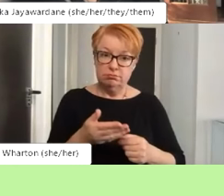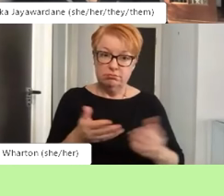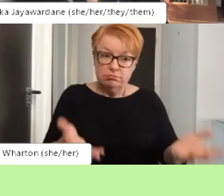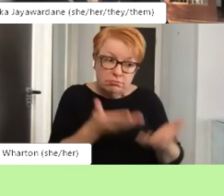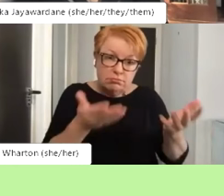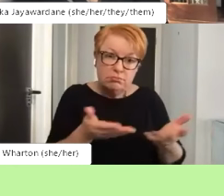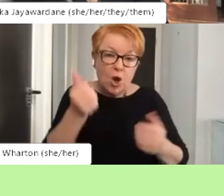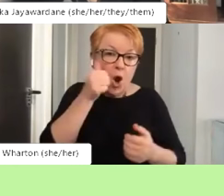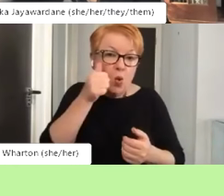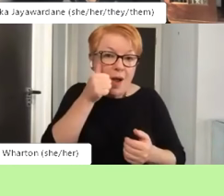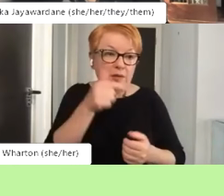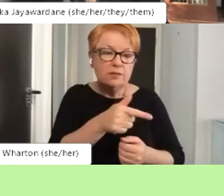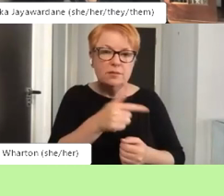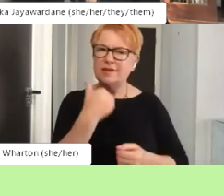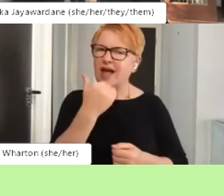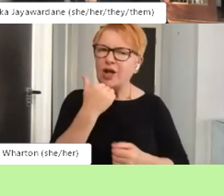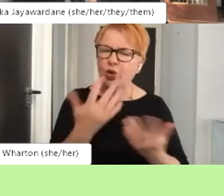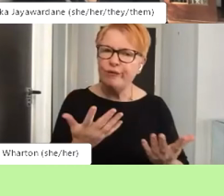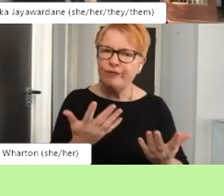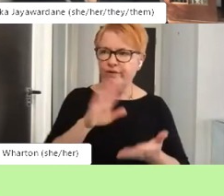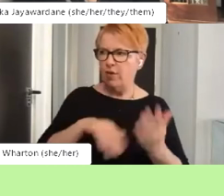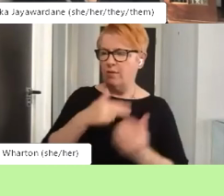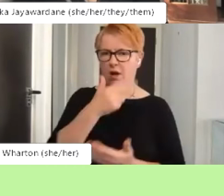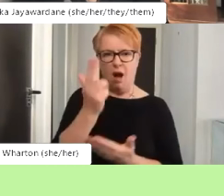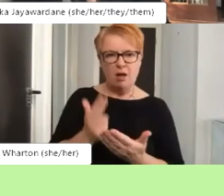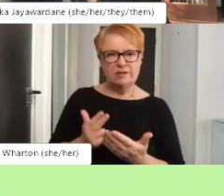from artists, art practitioners and audiences?